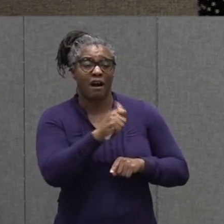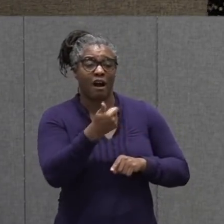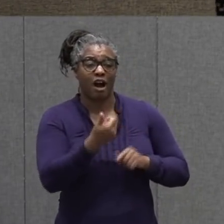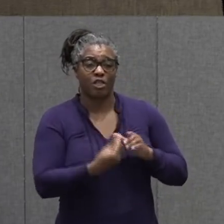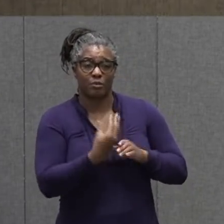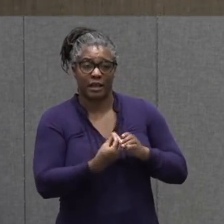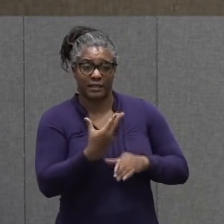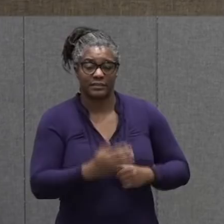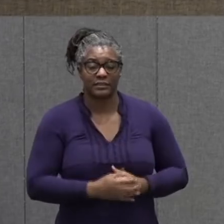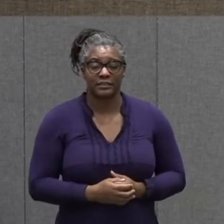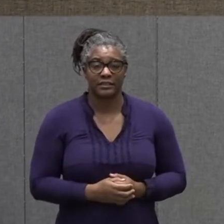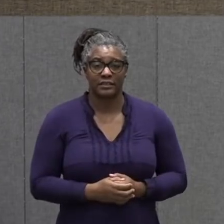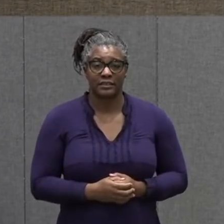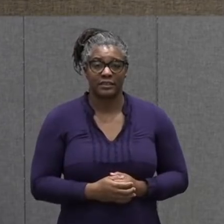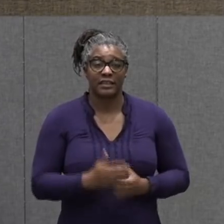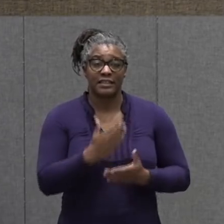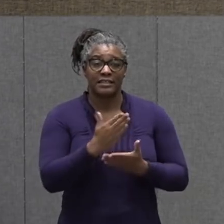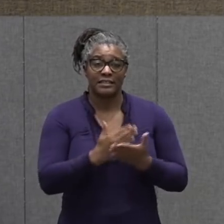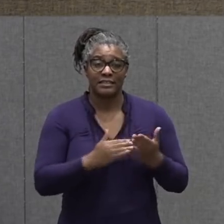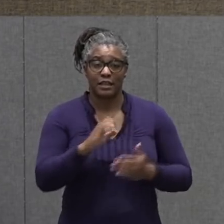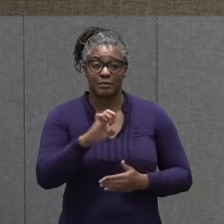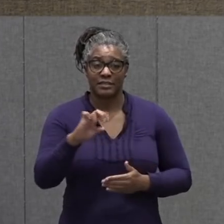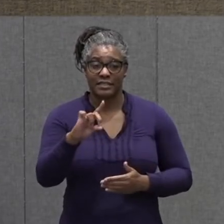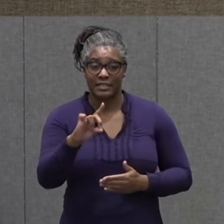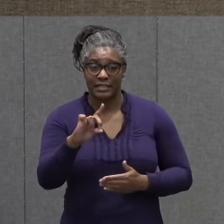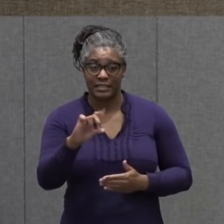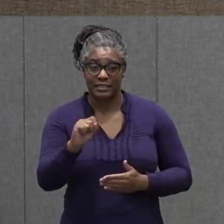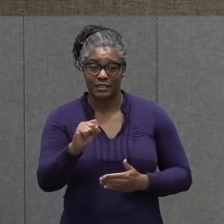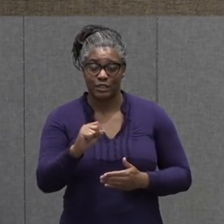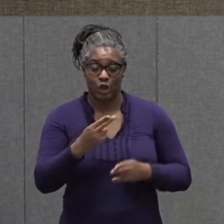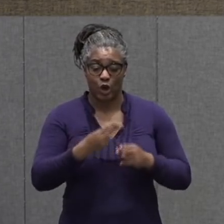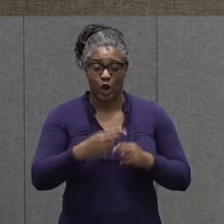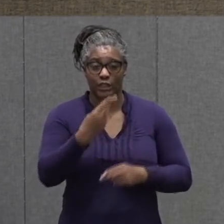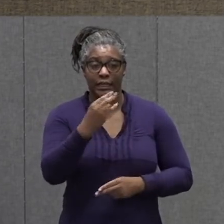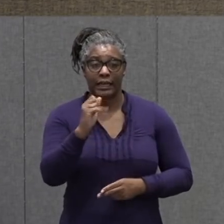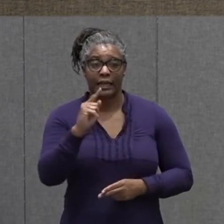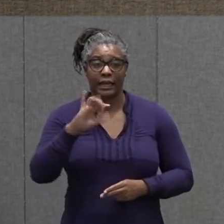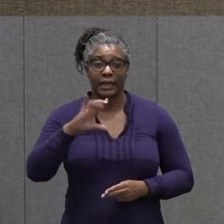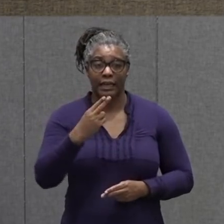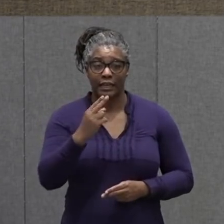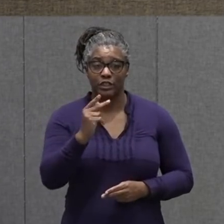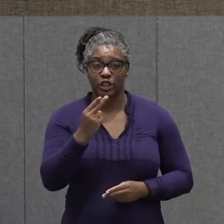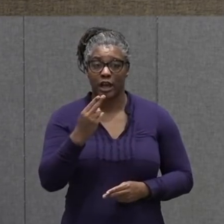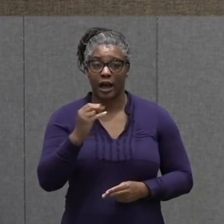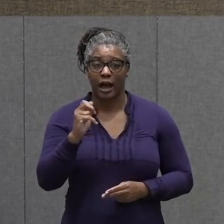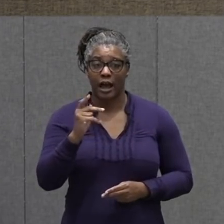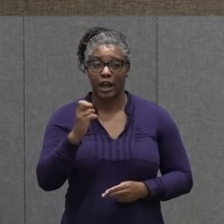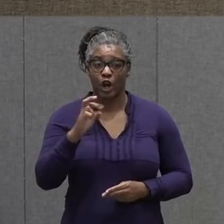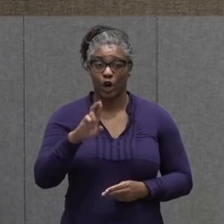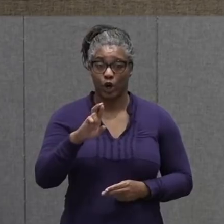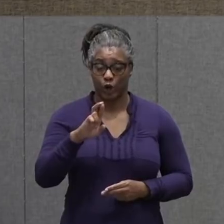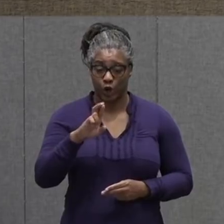Some seeds, called hitchhiker seeds, depend on animals to move.